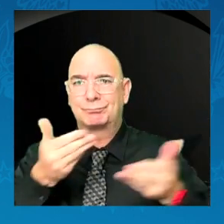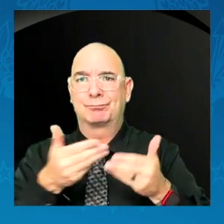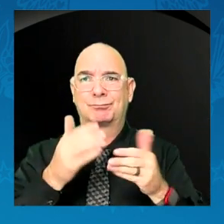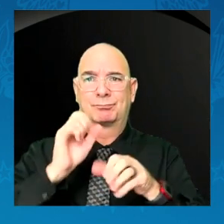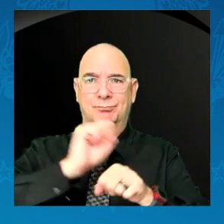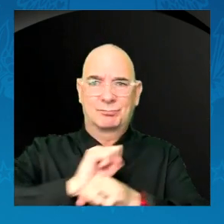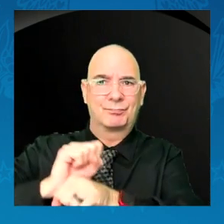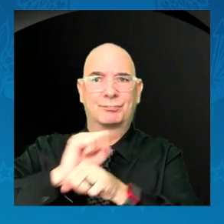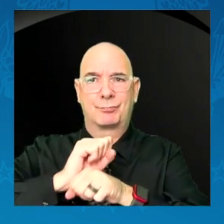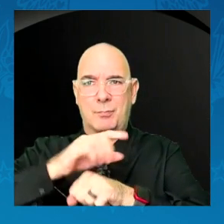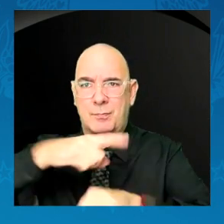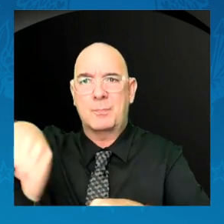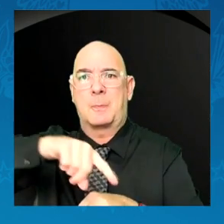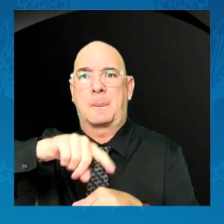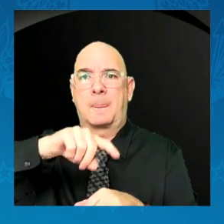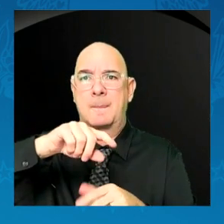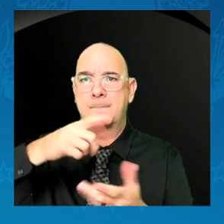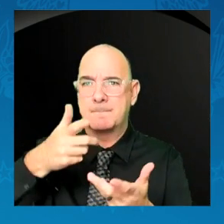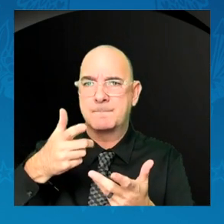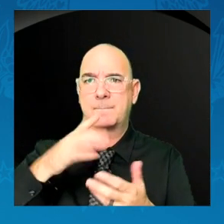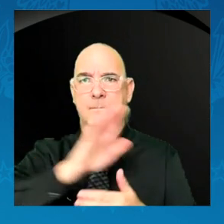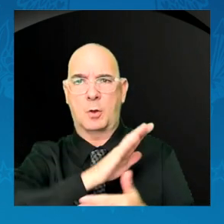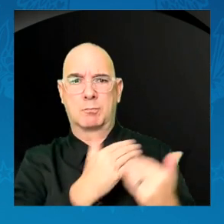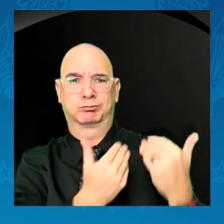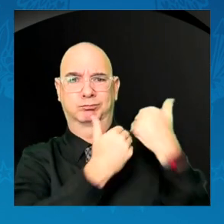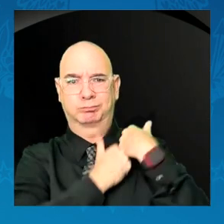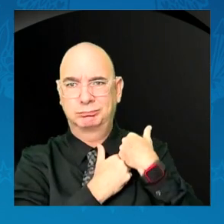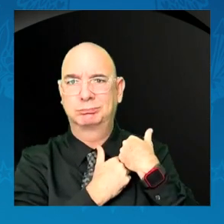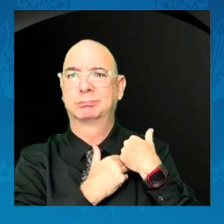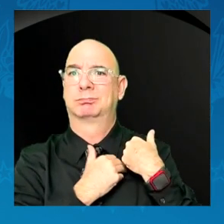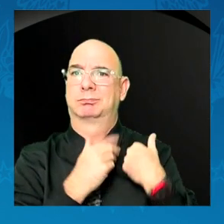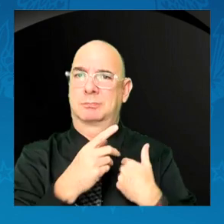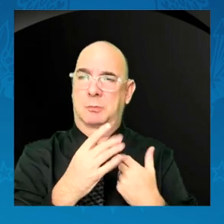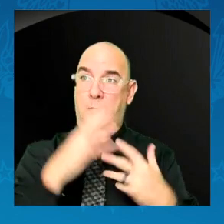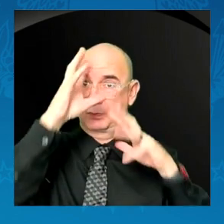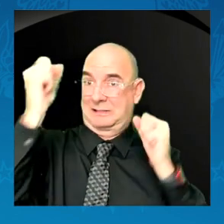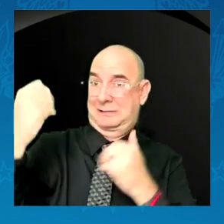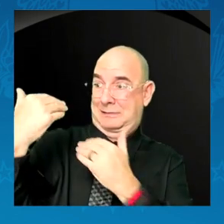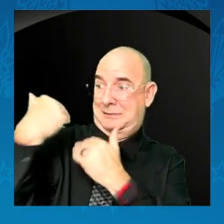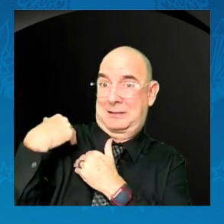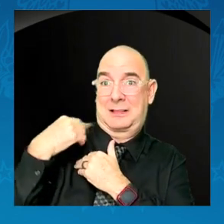president is charged with as being a model employer. Two weeks ago, a November 17th,